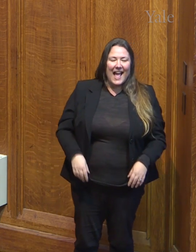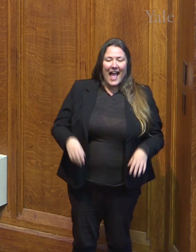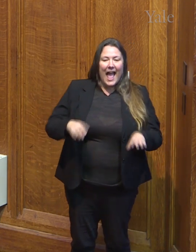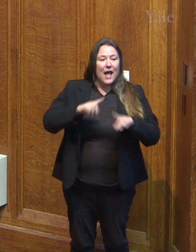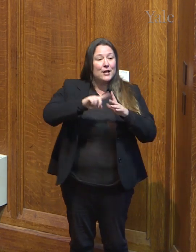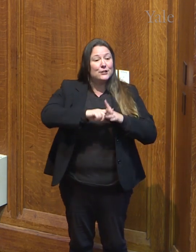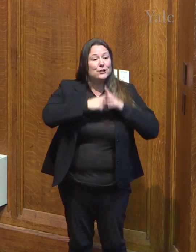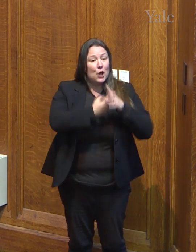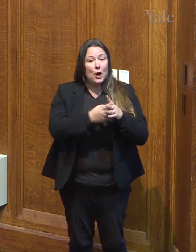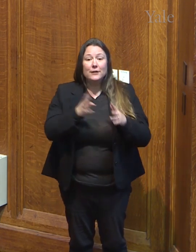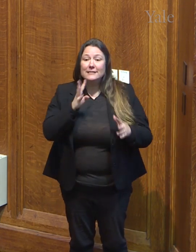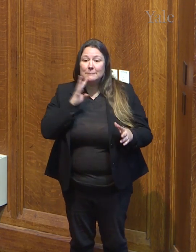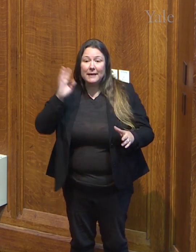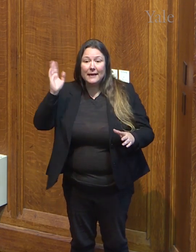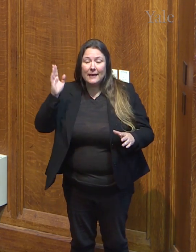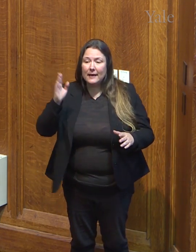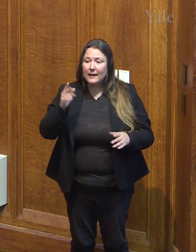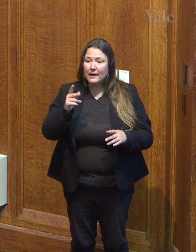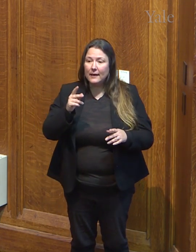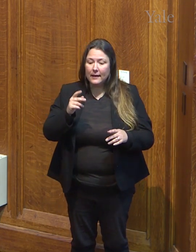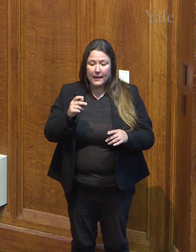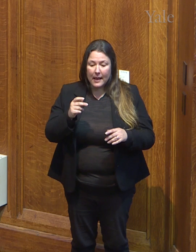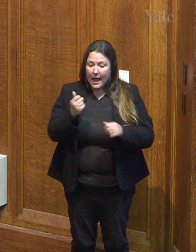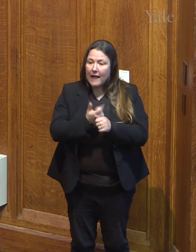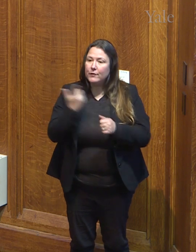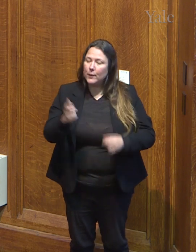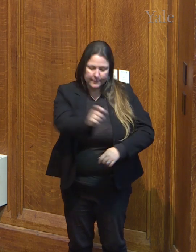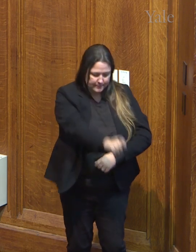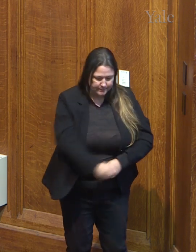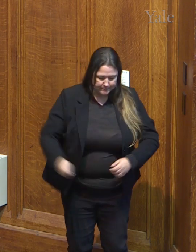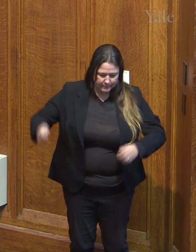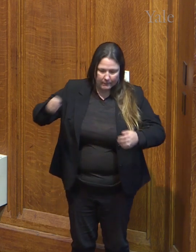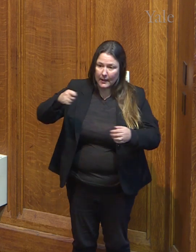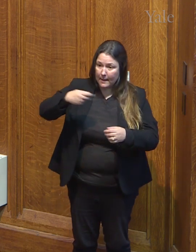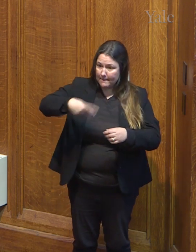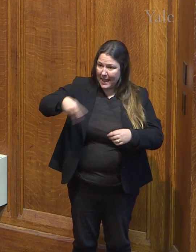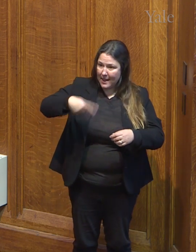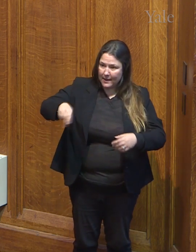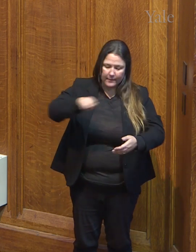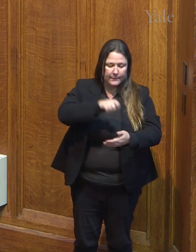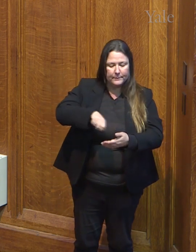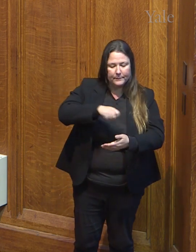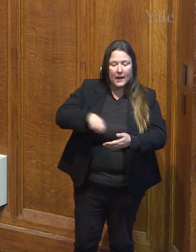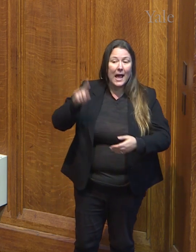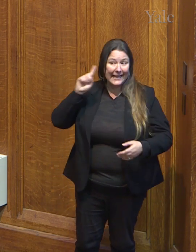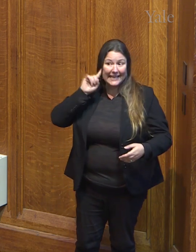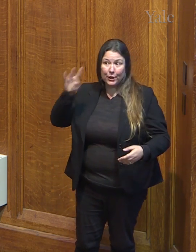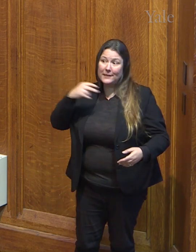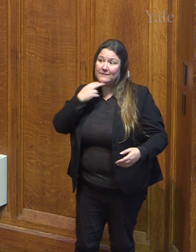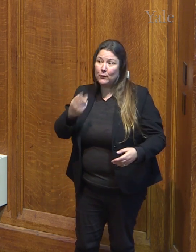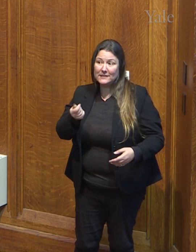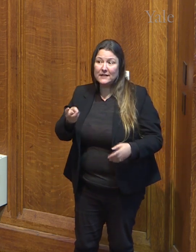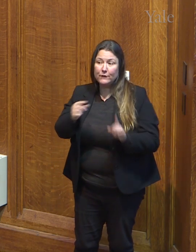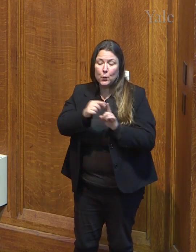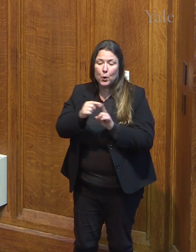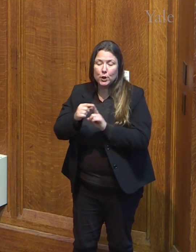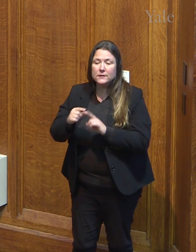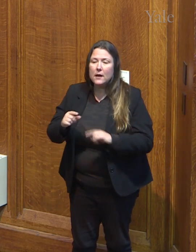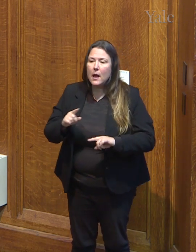When he started to speak, everybody picked up their pen and pencil, and of course, I could hear his voice and a few words, but they were actually